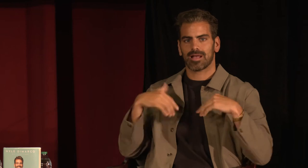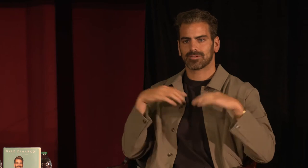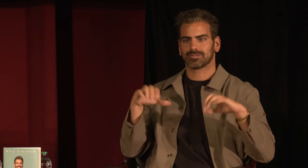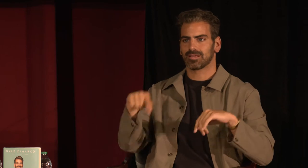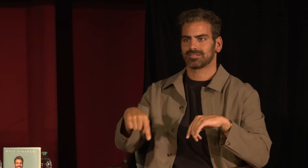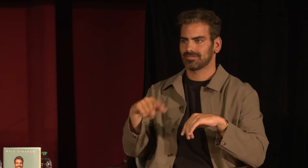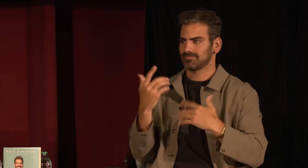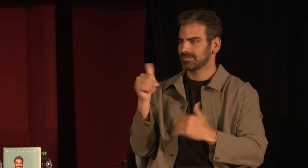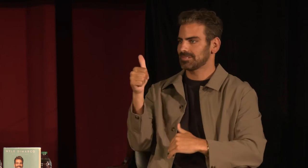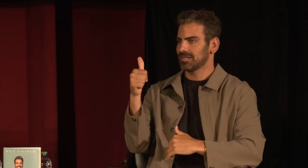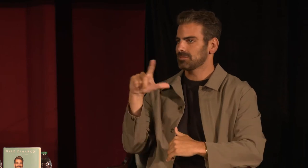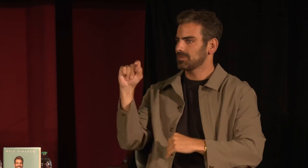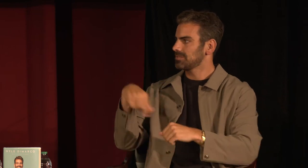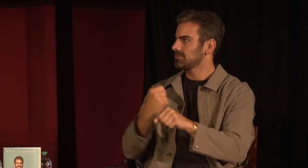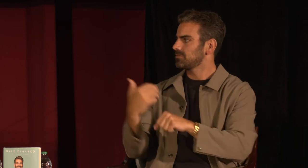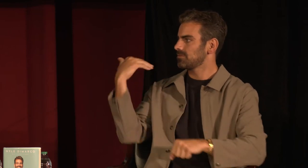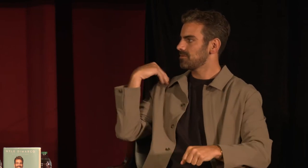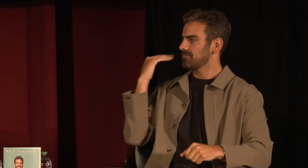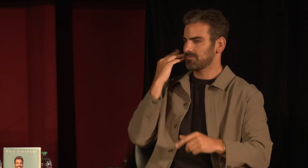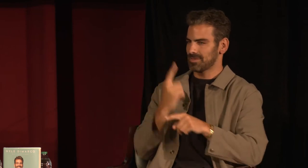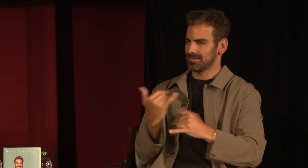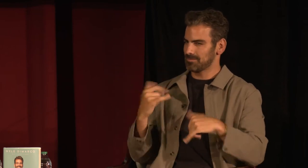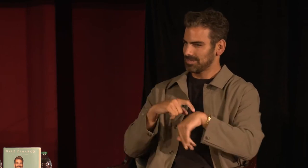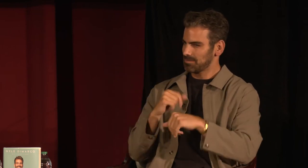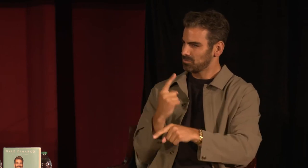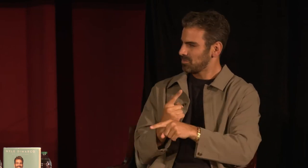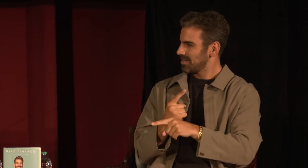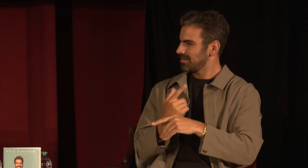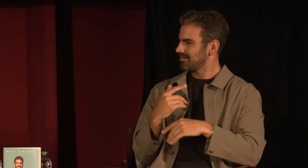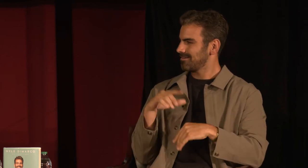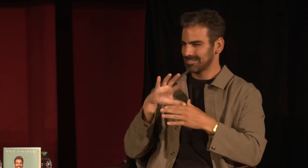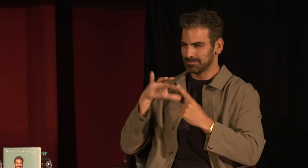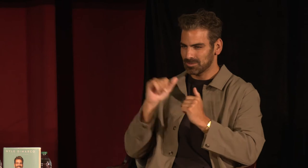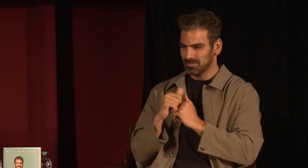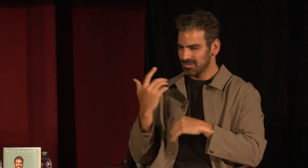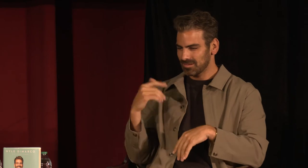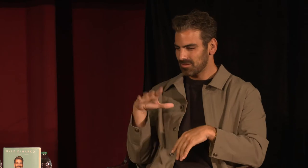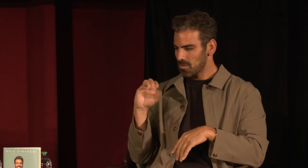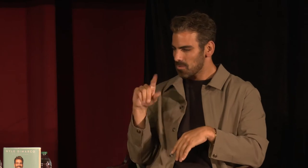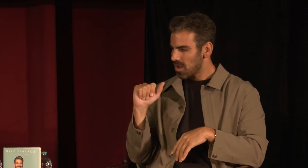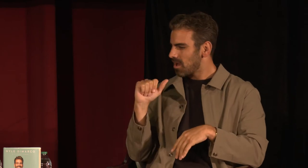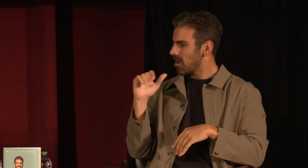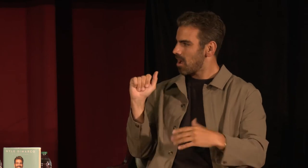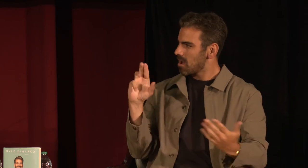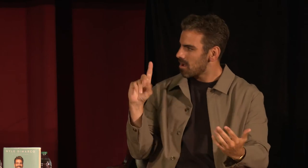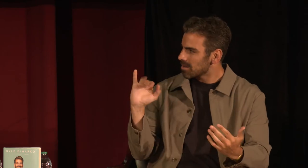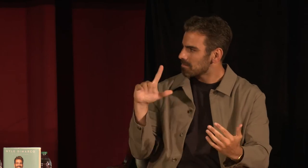they're interested in our community. And, you know, I don't think this would have happened 10-20 years ago. I think the timing is right, especially with CODA and